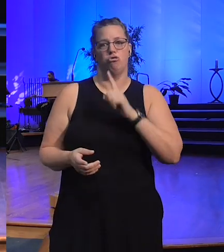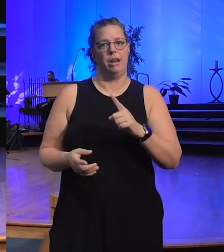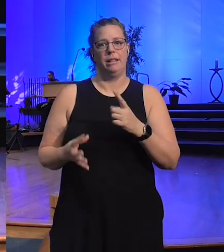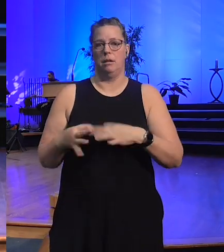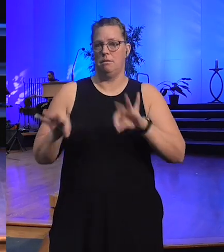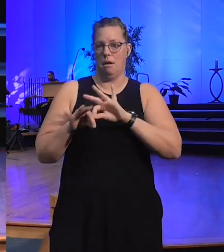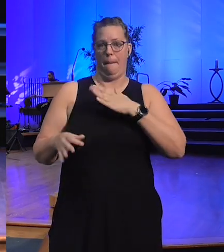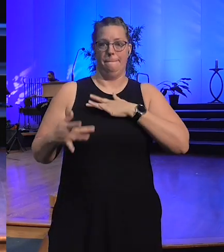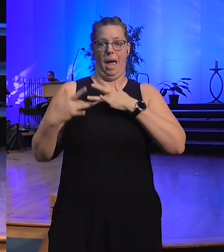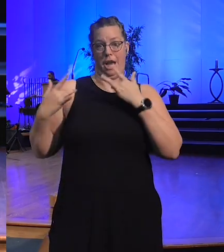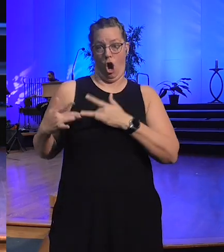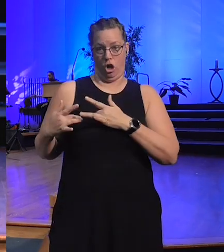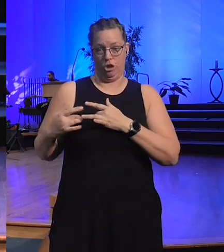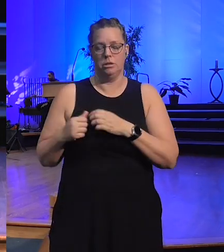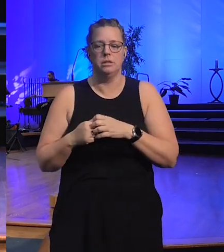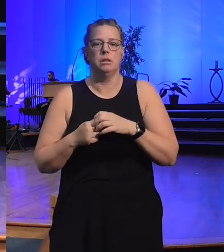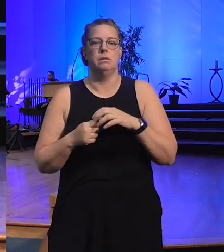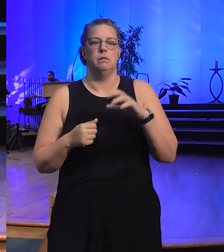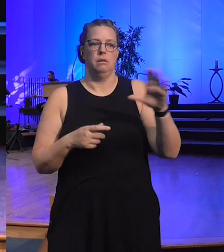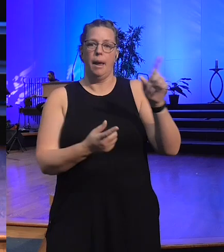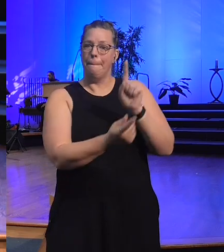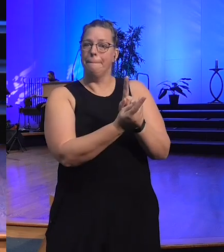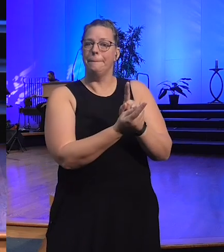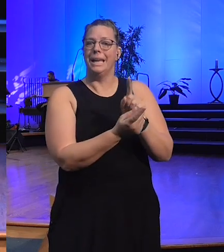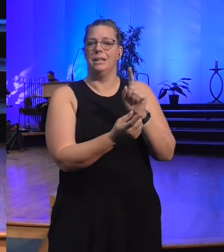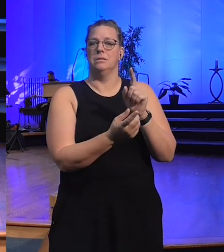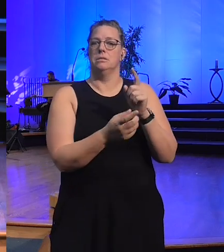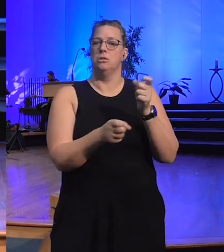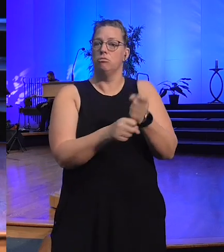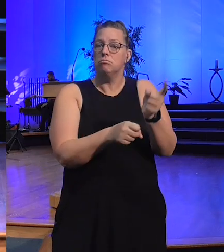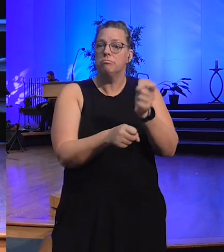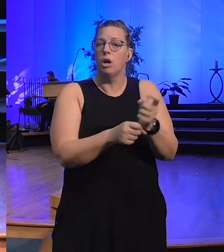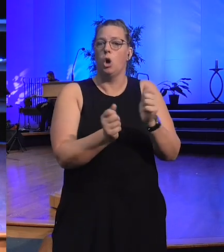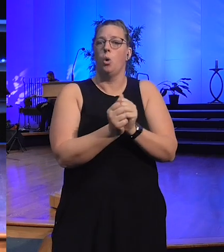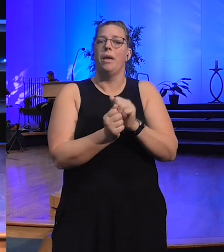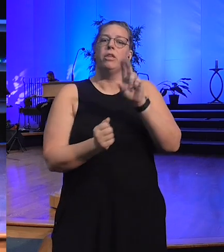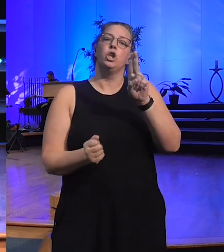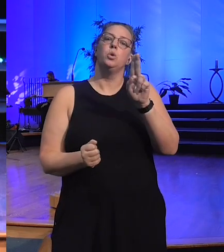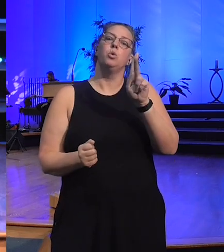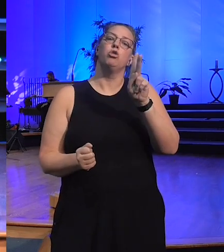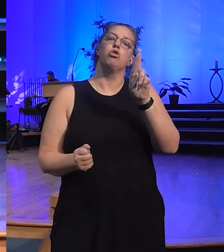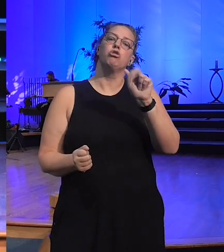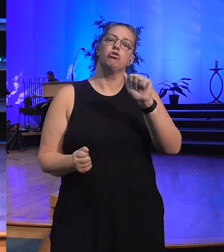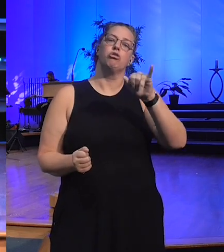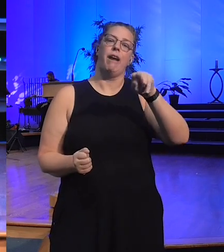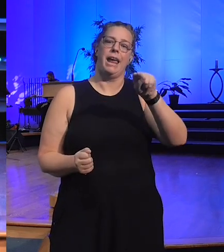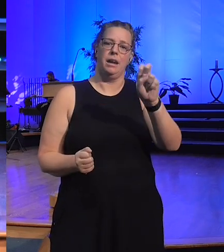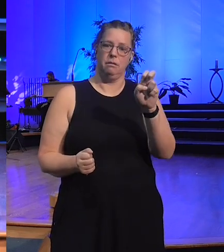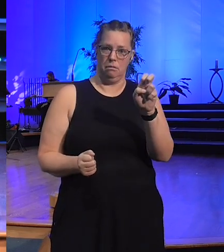Chris meets regularly with our study groups in Ukraine uh and and you because of your donations